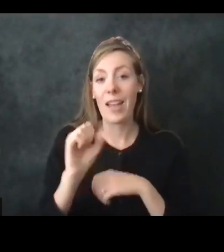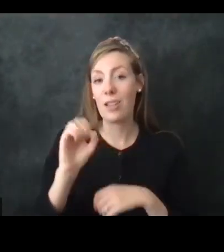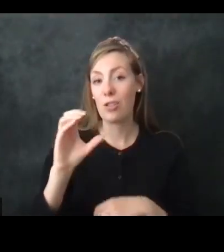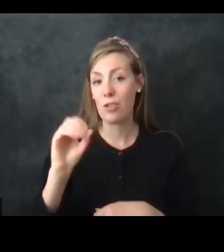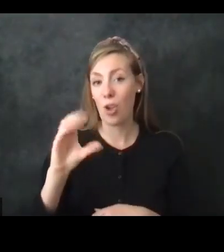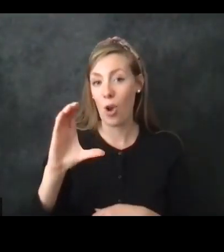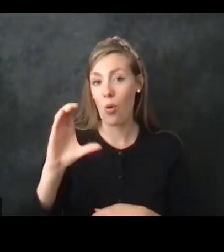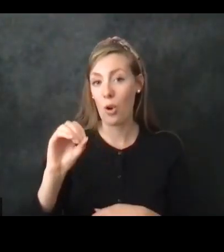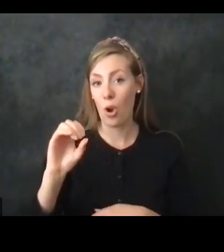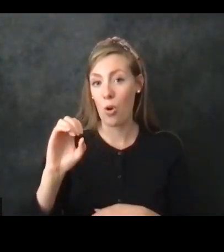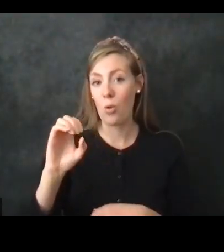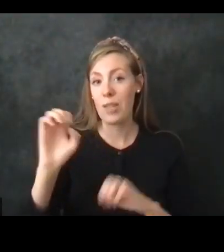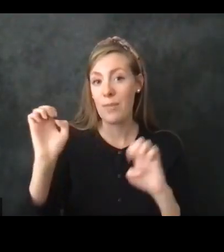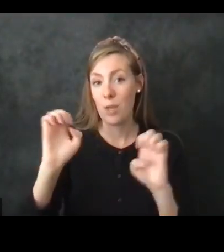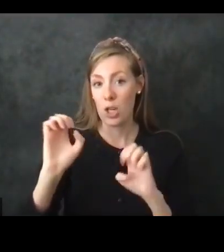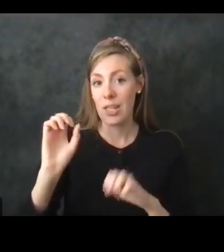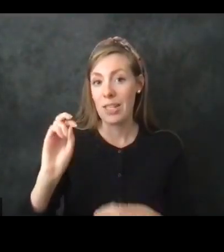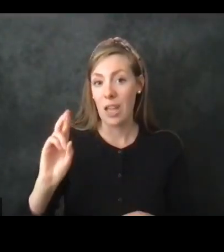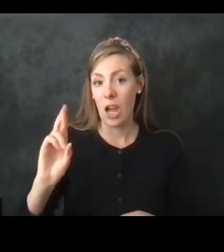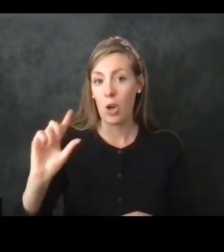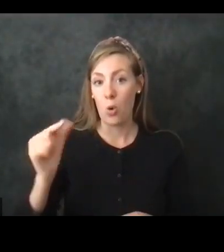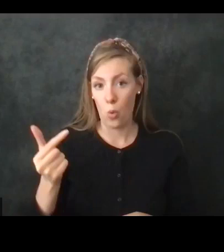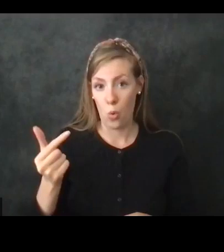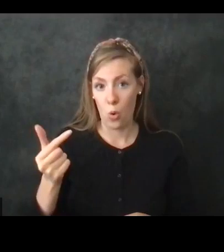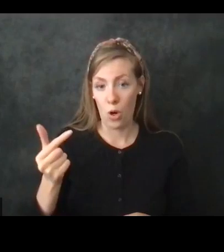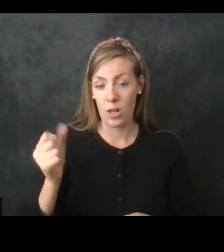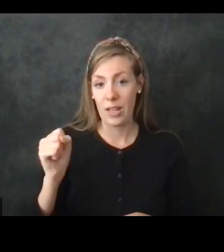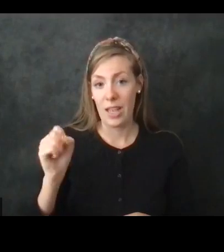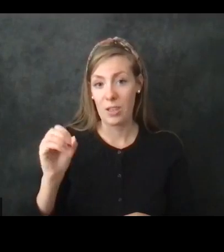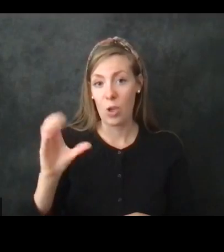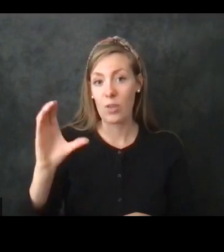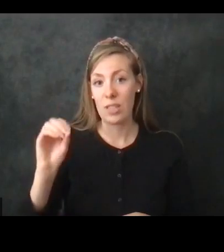Emergency. Org. That's Soco. Emergency.